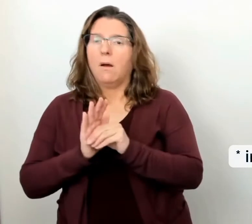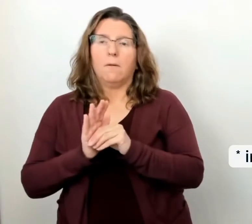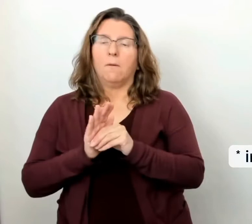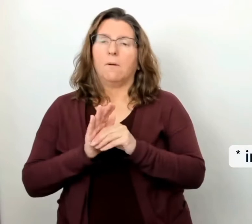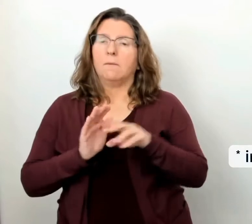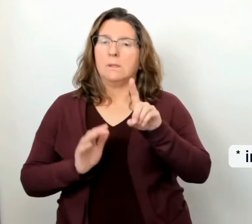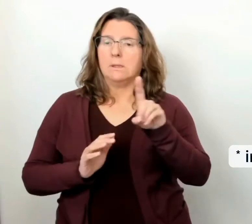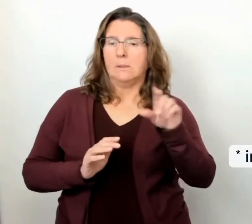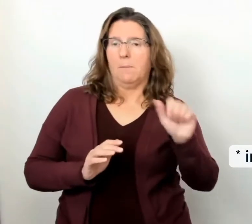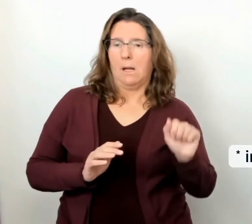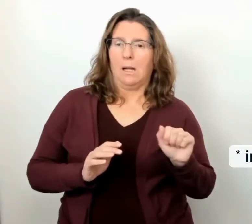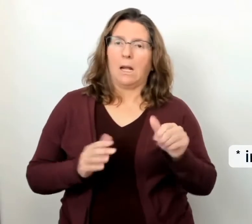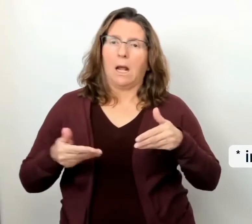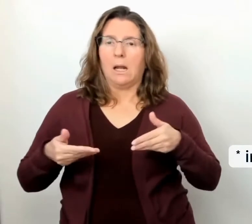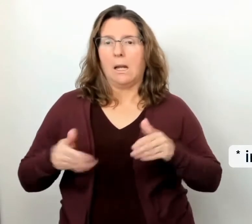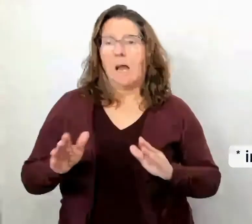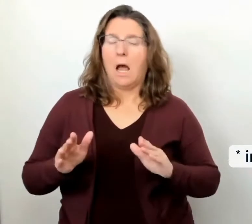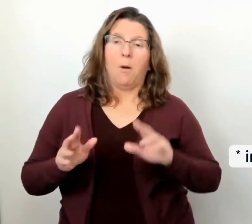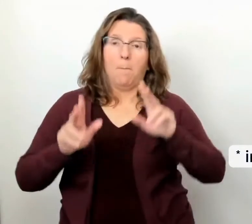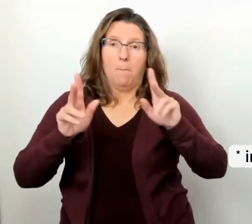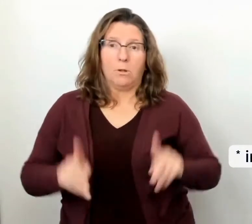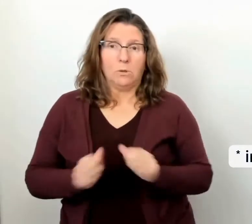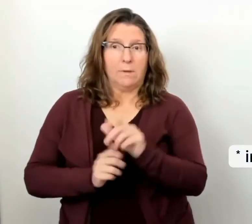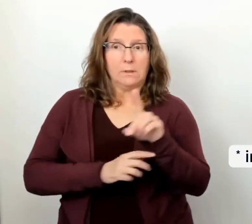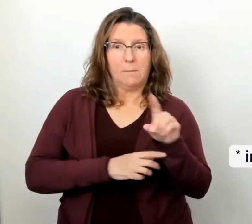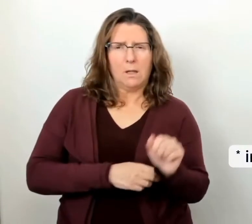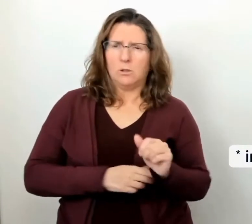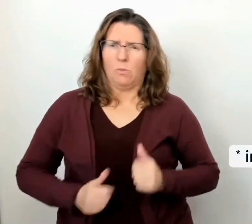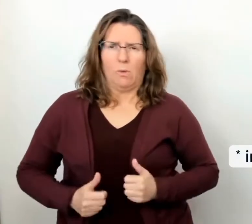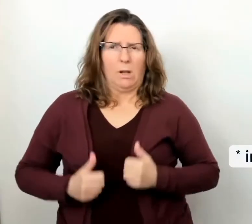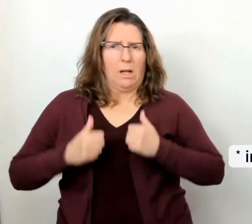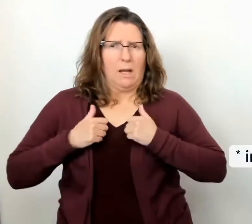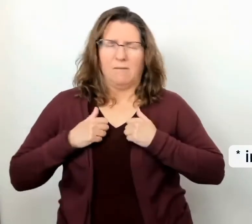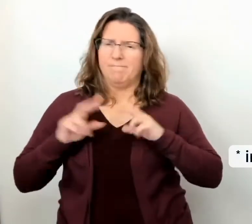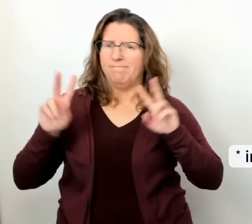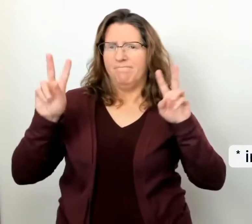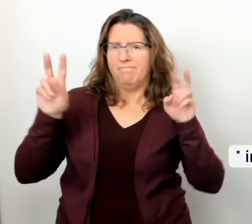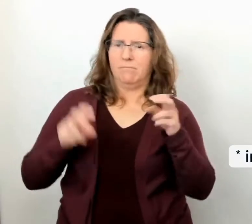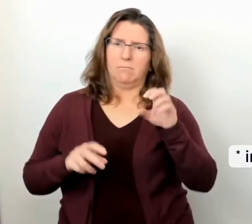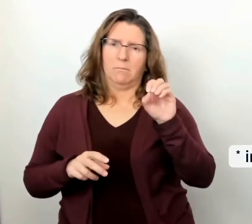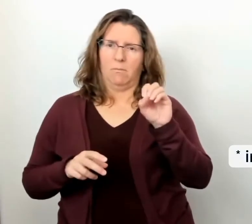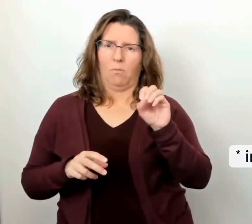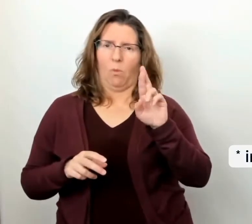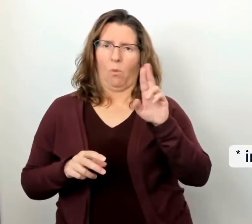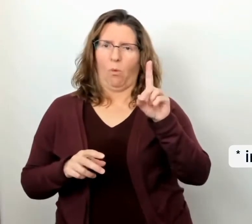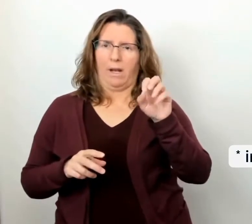The new model of disability states that persons with disabilities should be allowed to live ordinary lives.